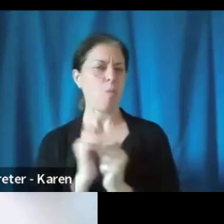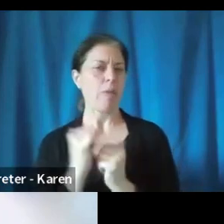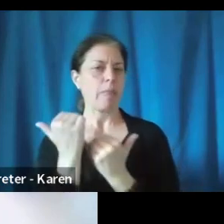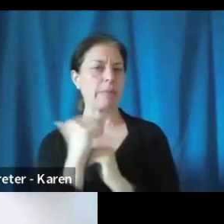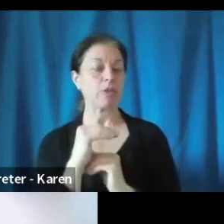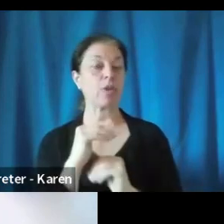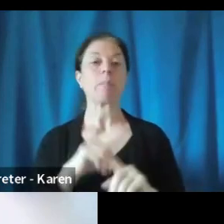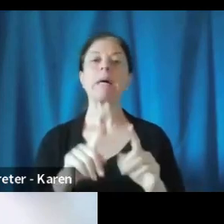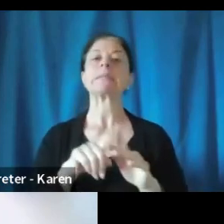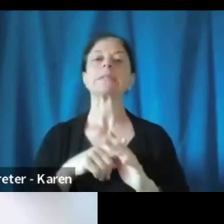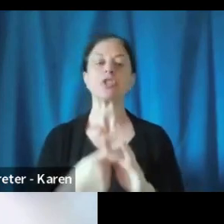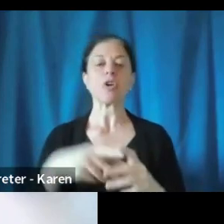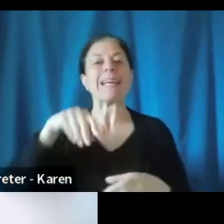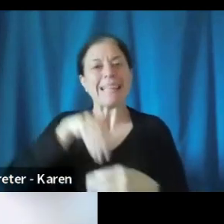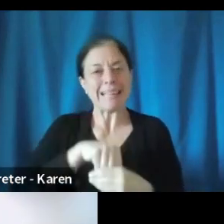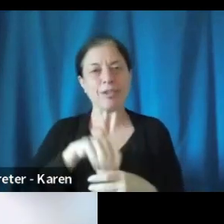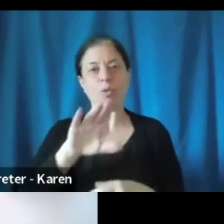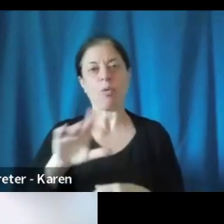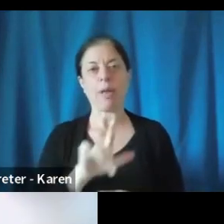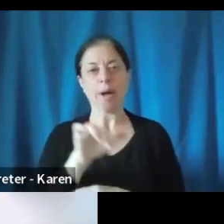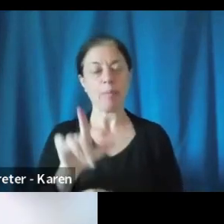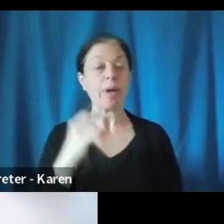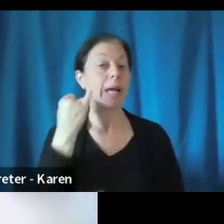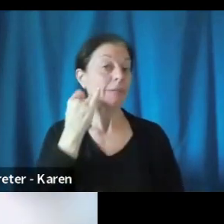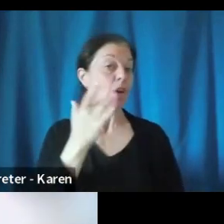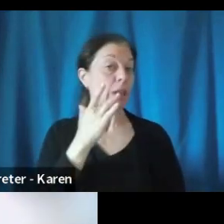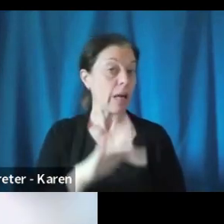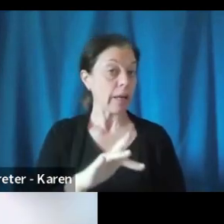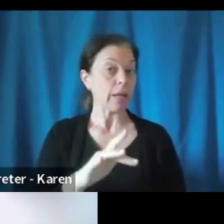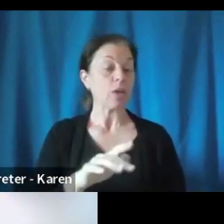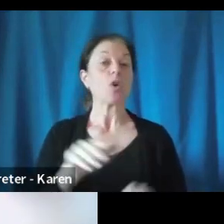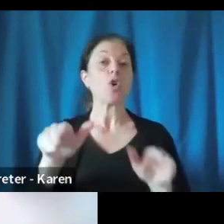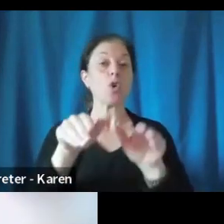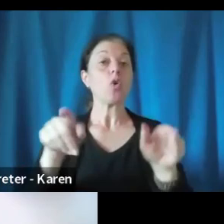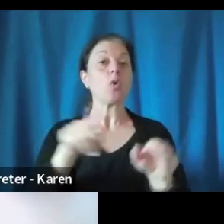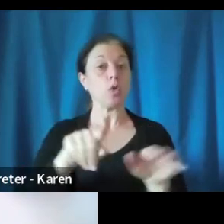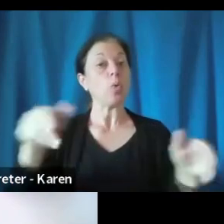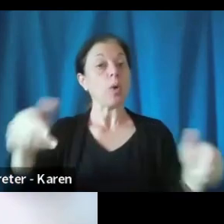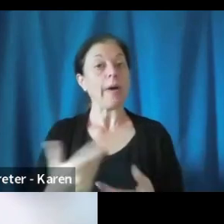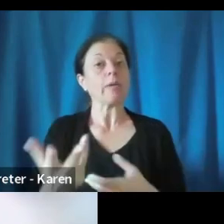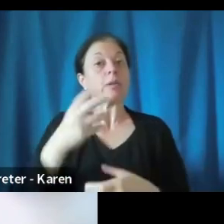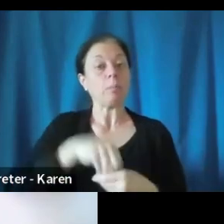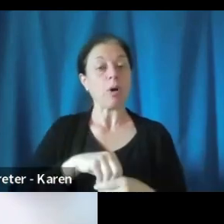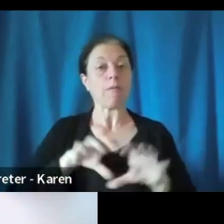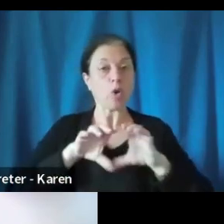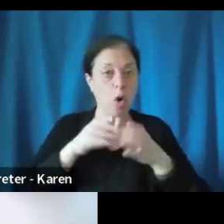professional position I have, right? I say that with that limitation in mind. I would say start in your library, if